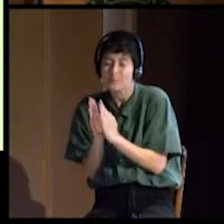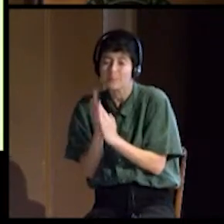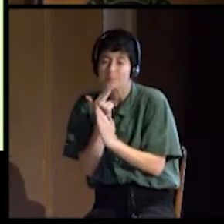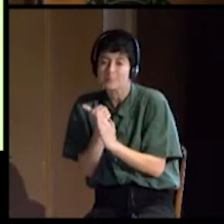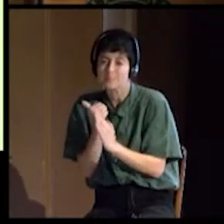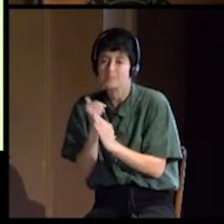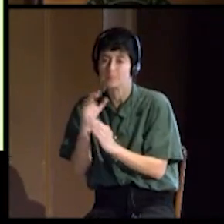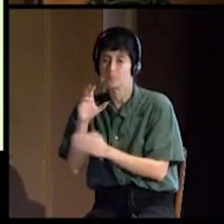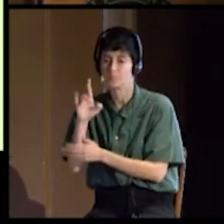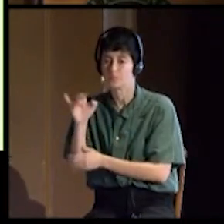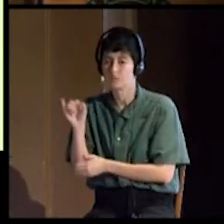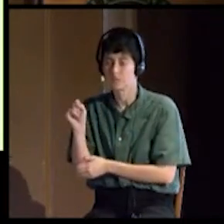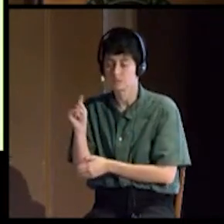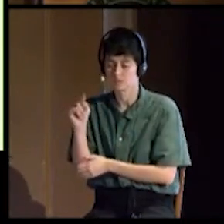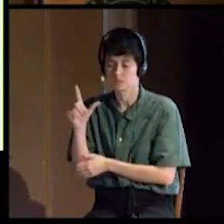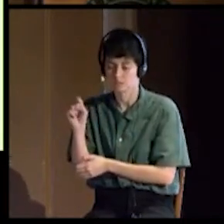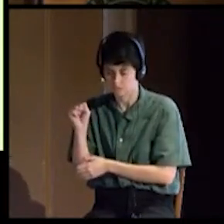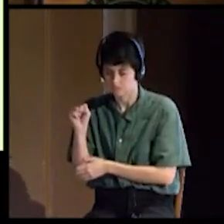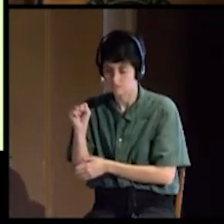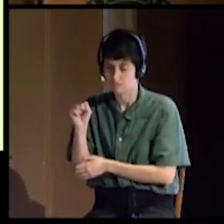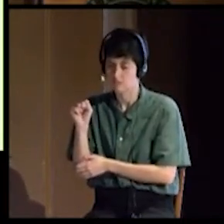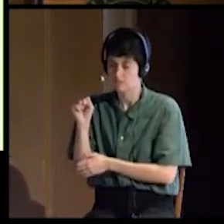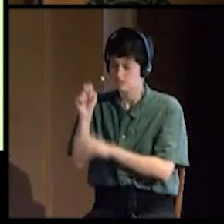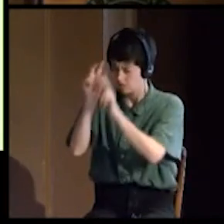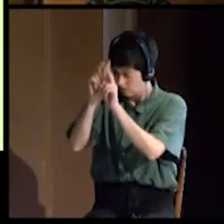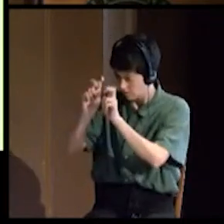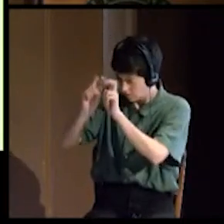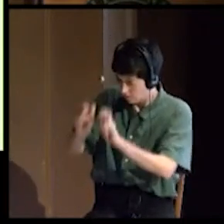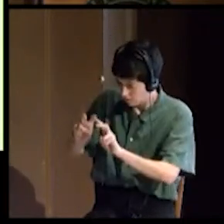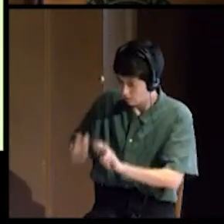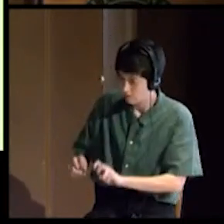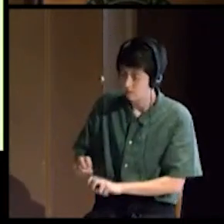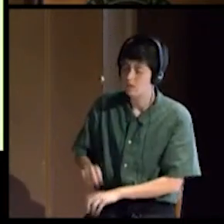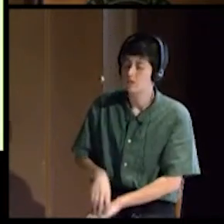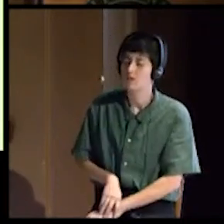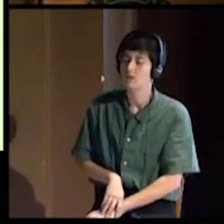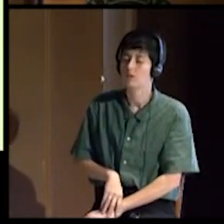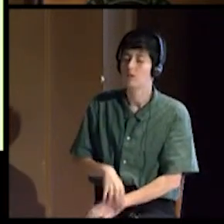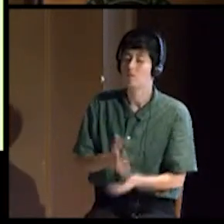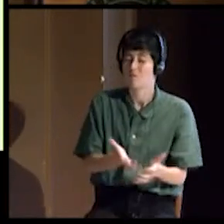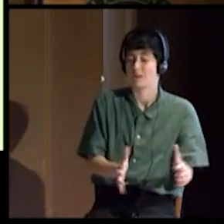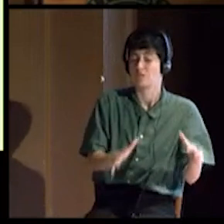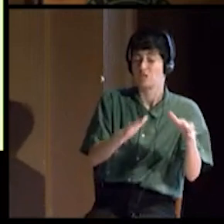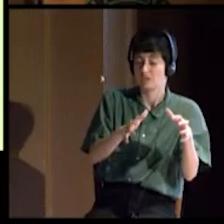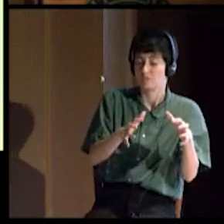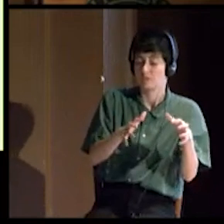that decompression from a magma chamber, it resulted in extensive crystallization of teeny tiny crystals.